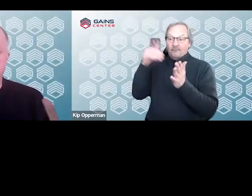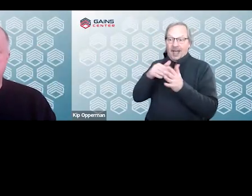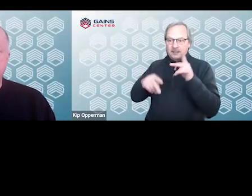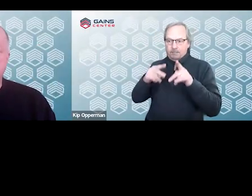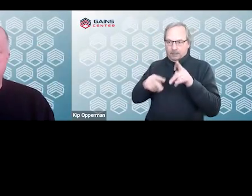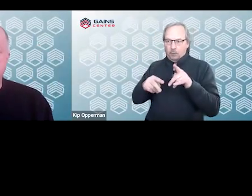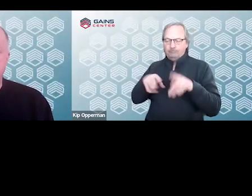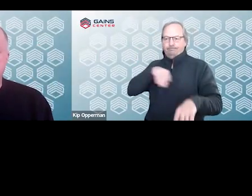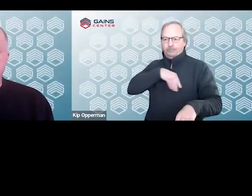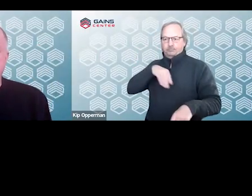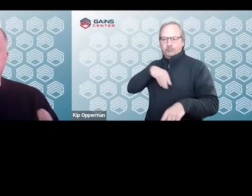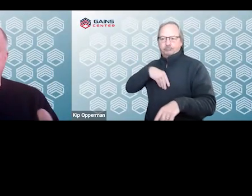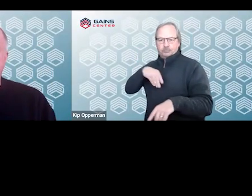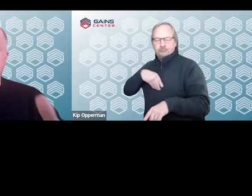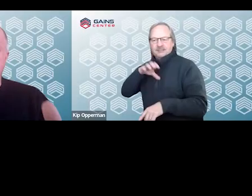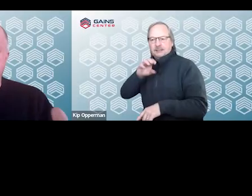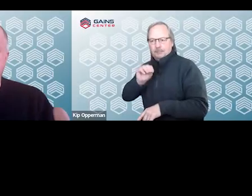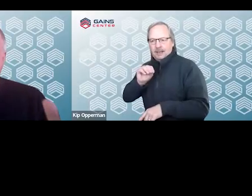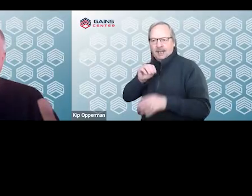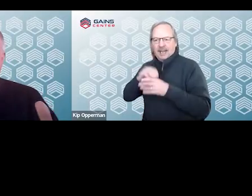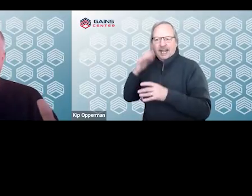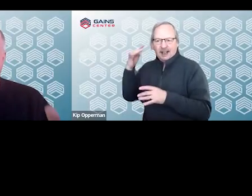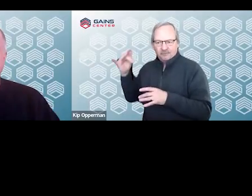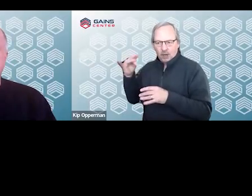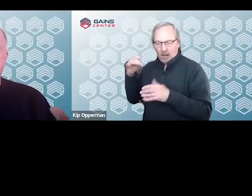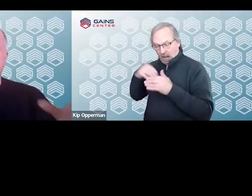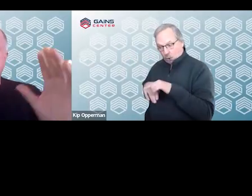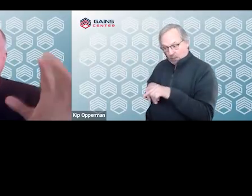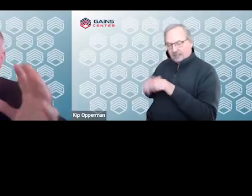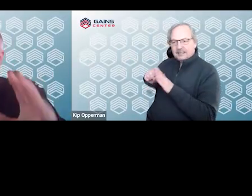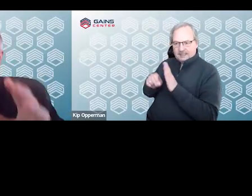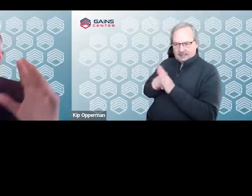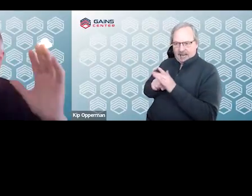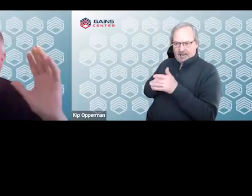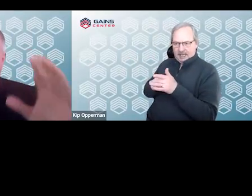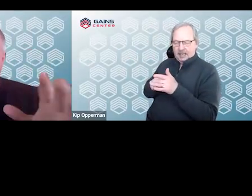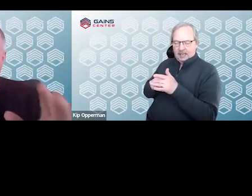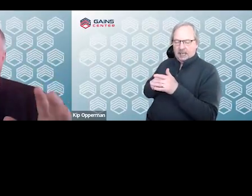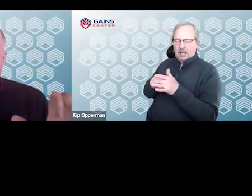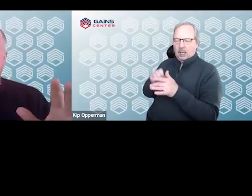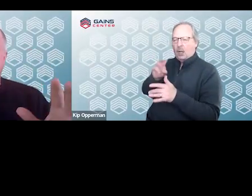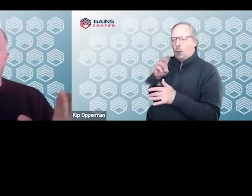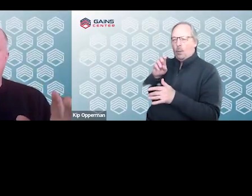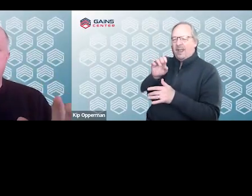to contingency management in California under this waiver. So the waiver is a very powerful way